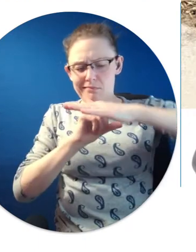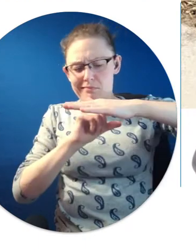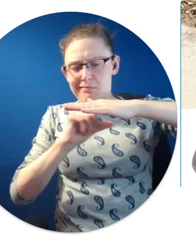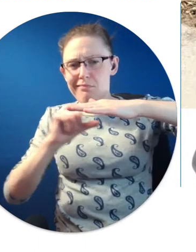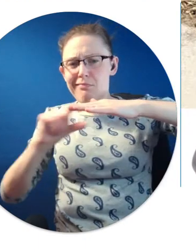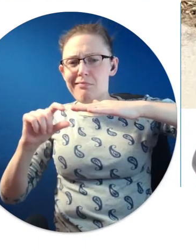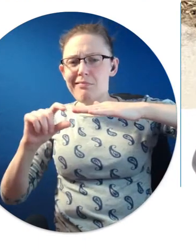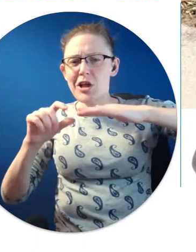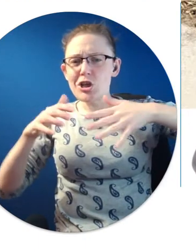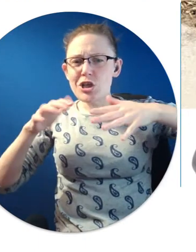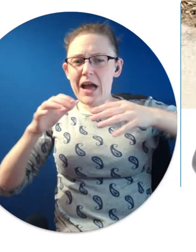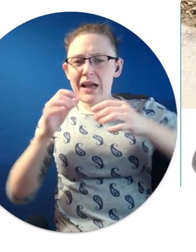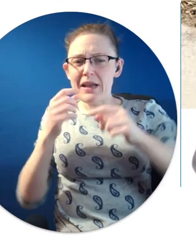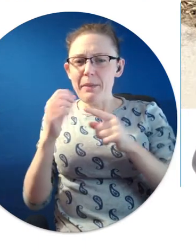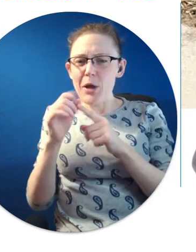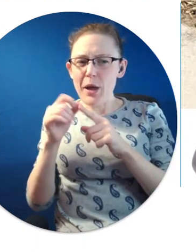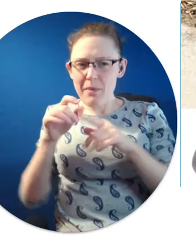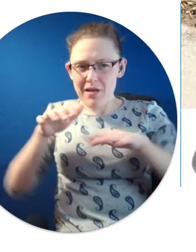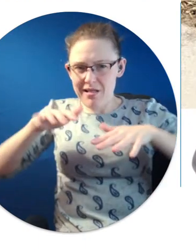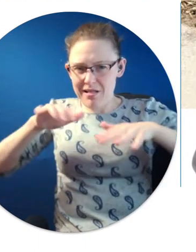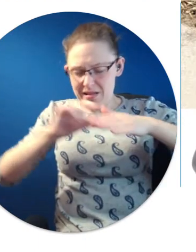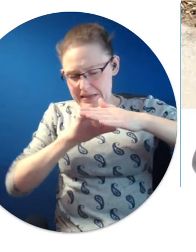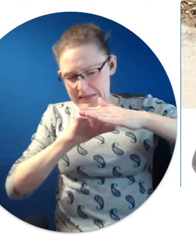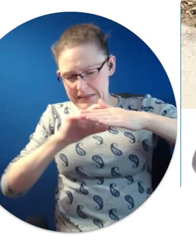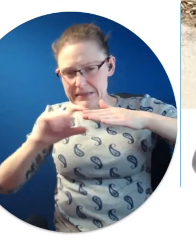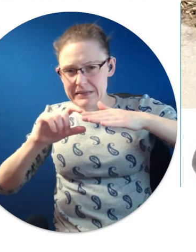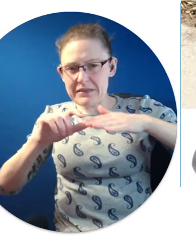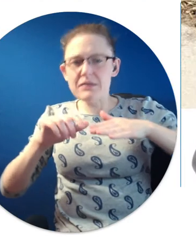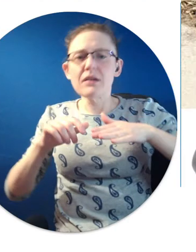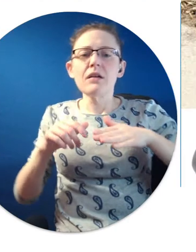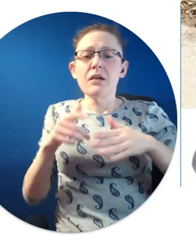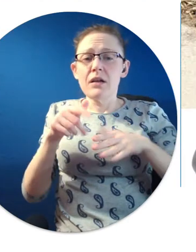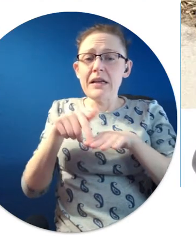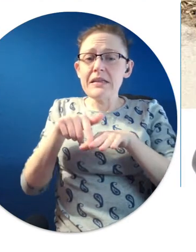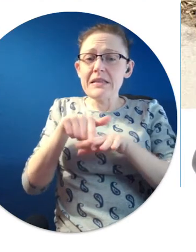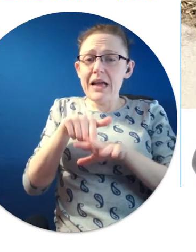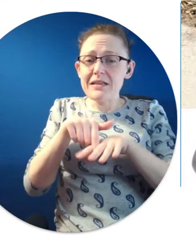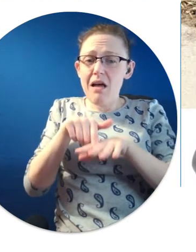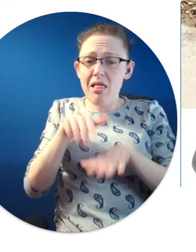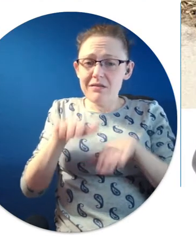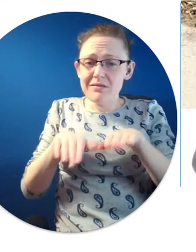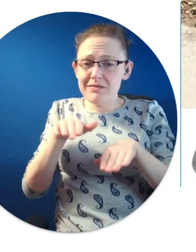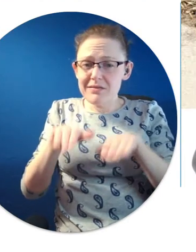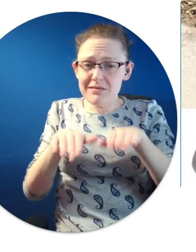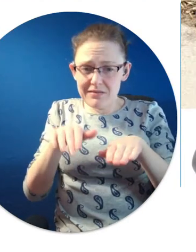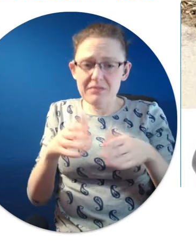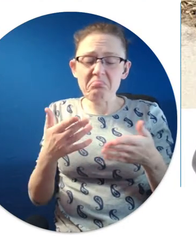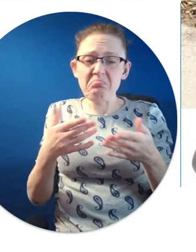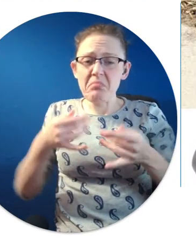Platform shoes here are massive, purple and shiny. Also there are sandles